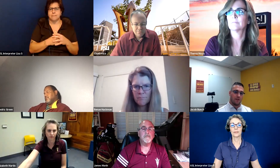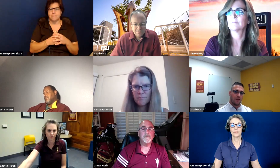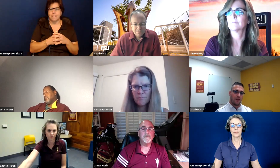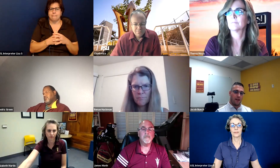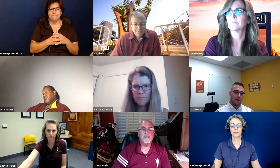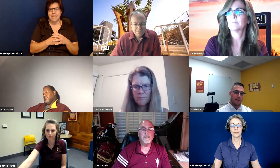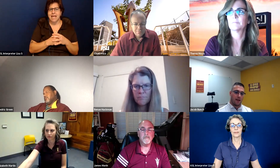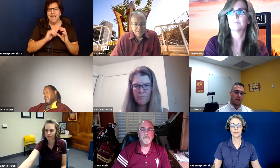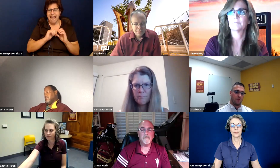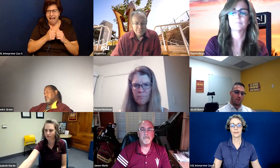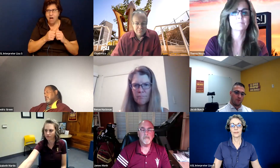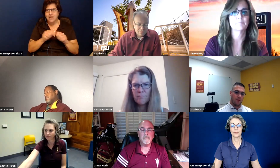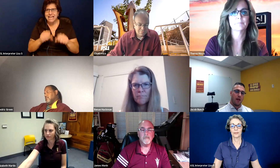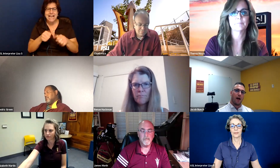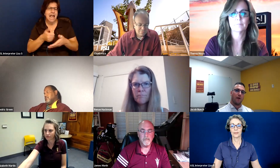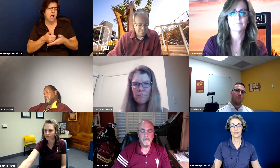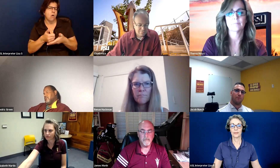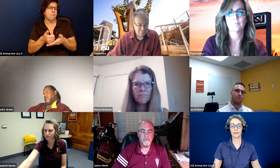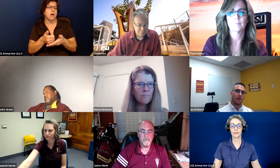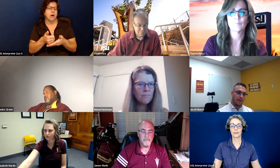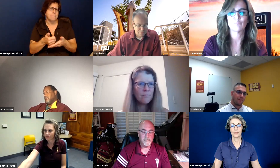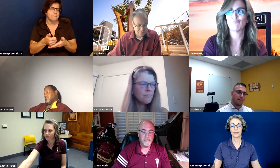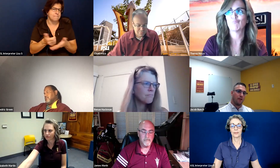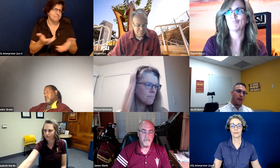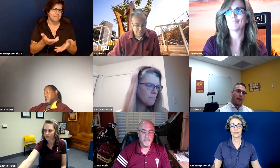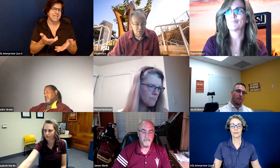where they can help to less than, and,